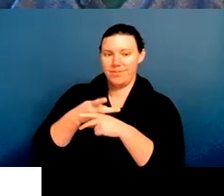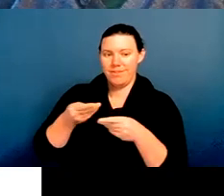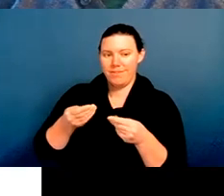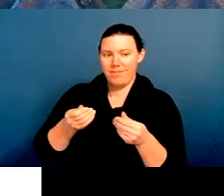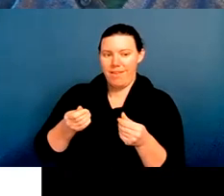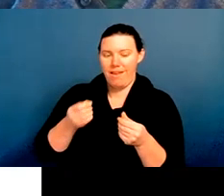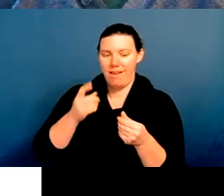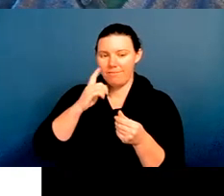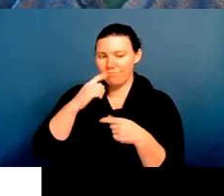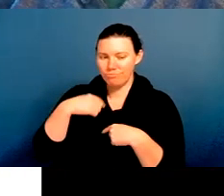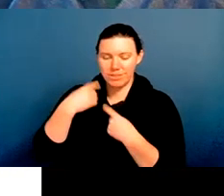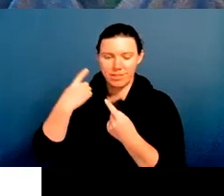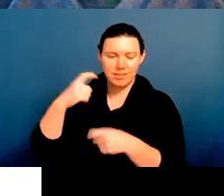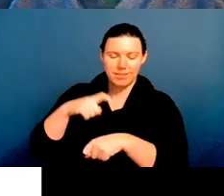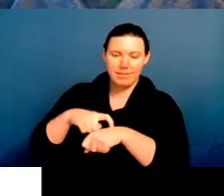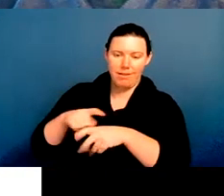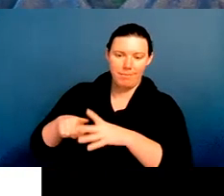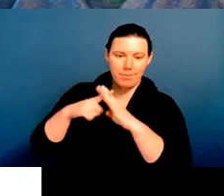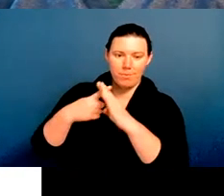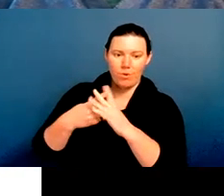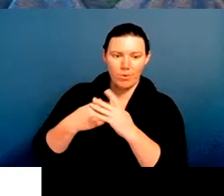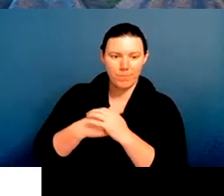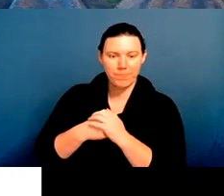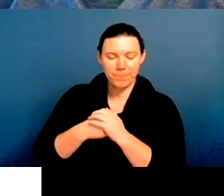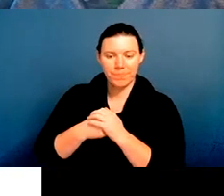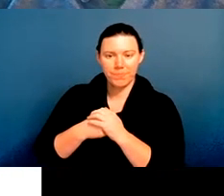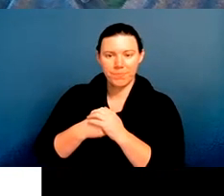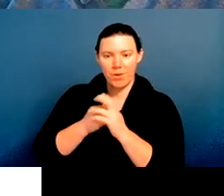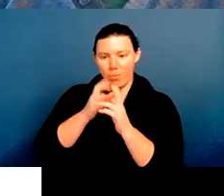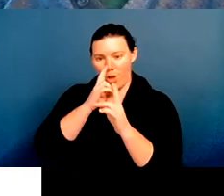Welcome, everyone, so today,